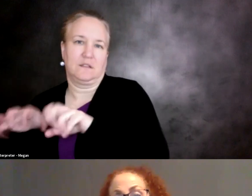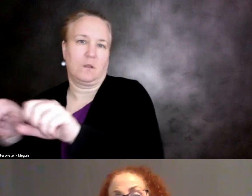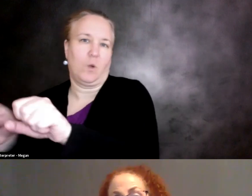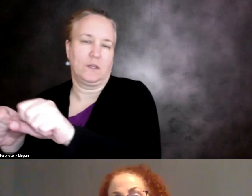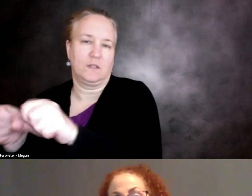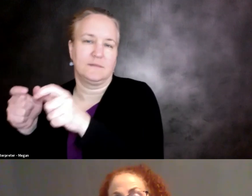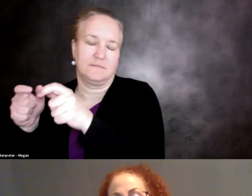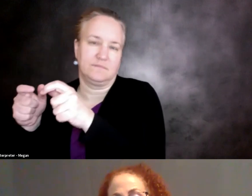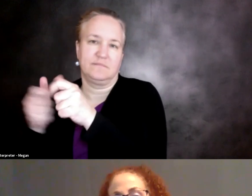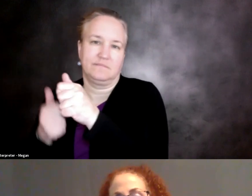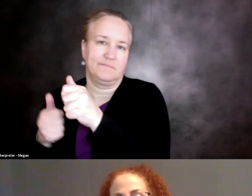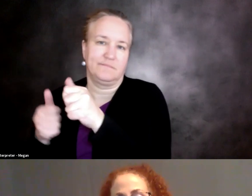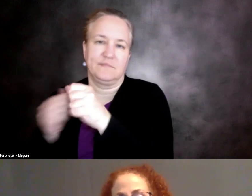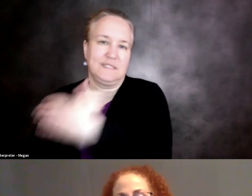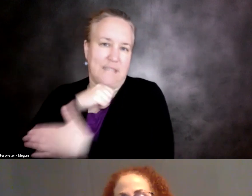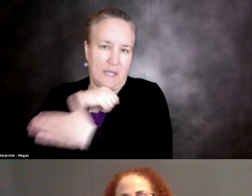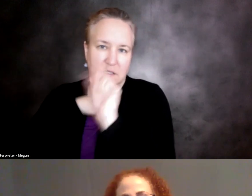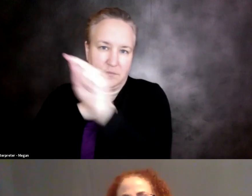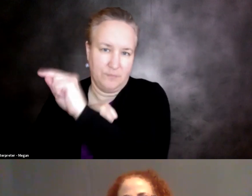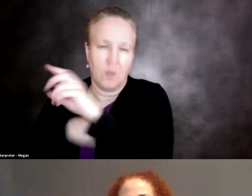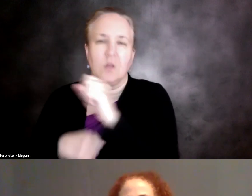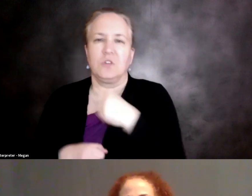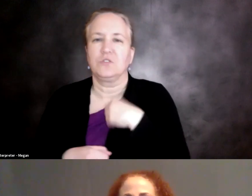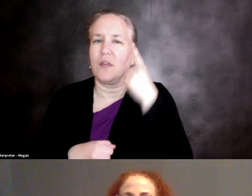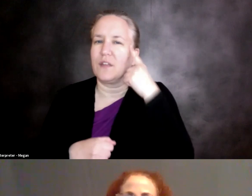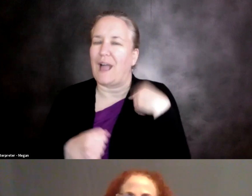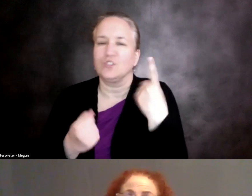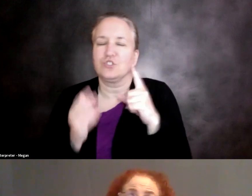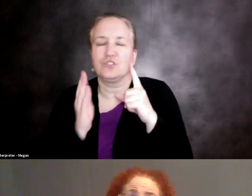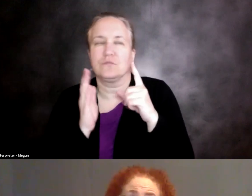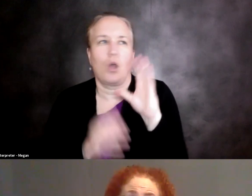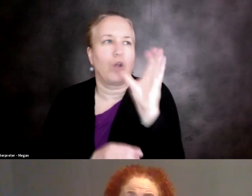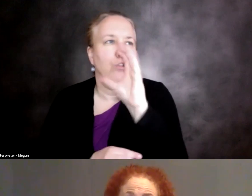So I think I was just looking for--